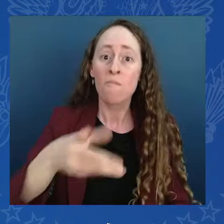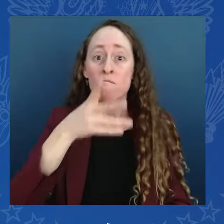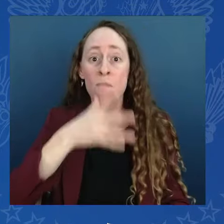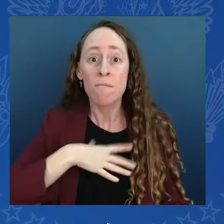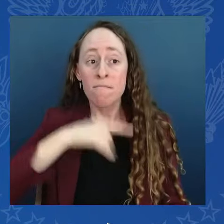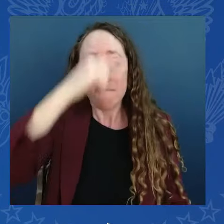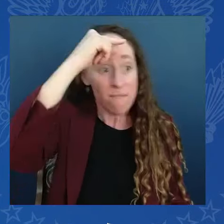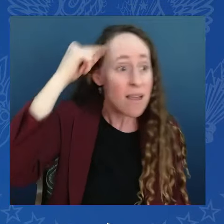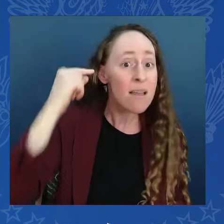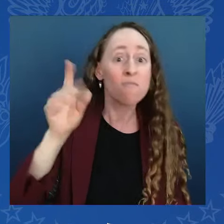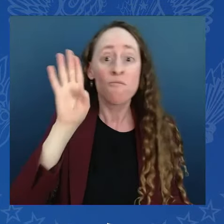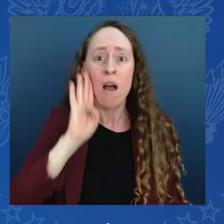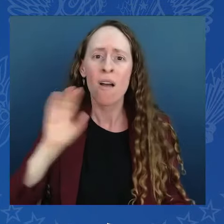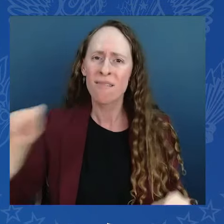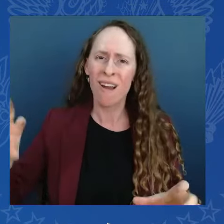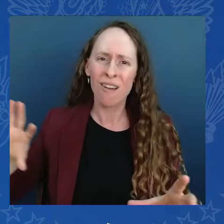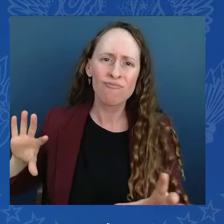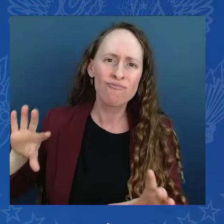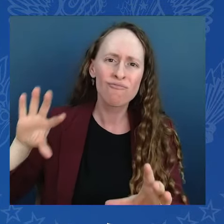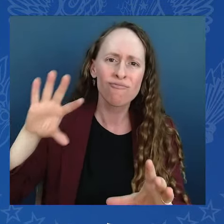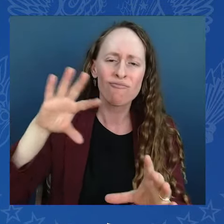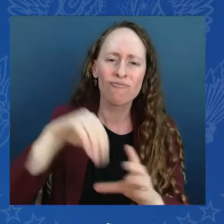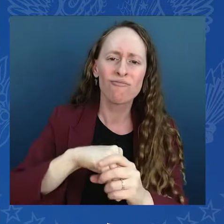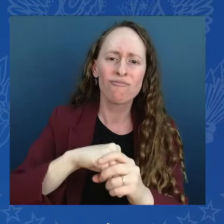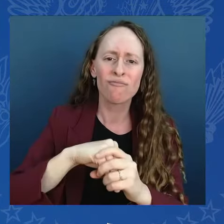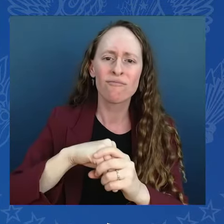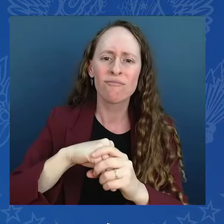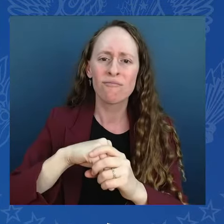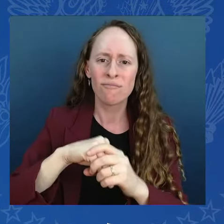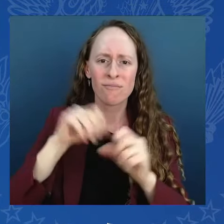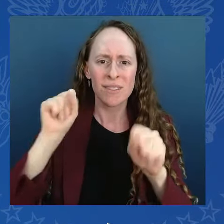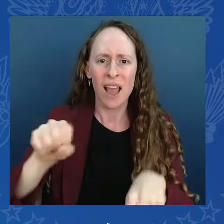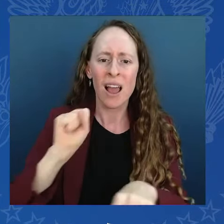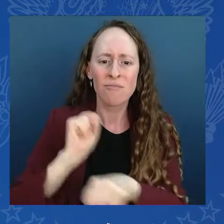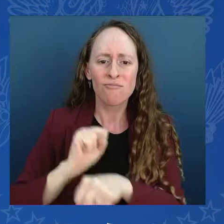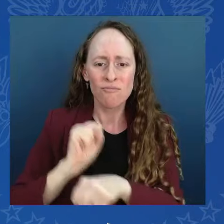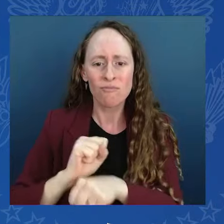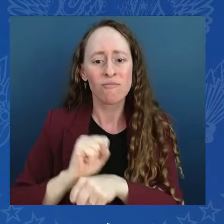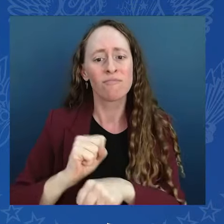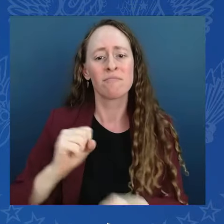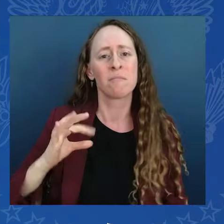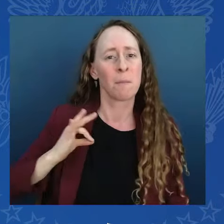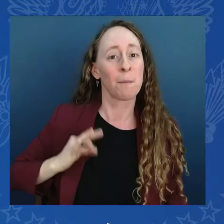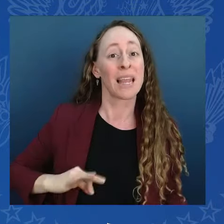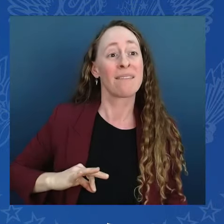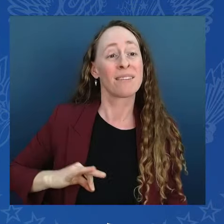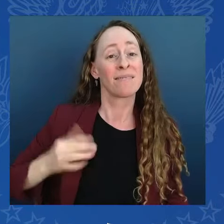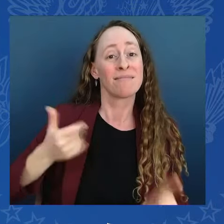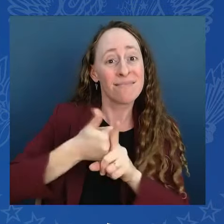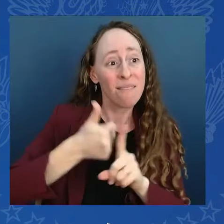for themselves and their families. And we're also using the power of our example as a global leader,